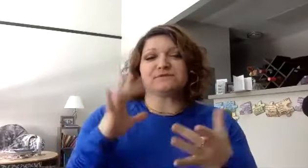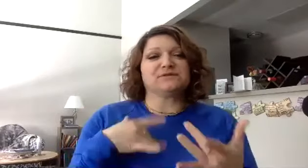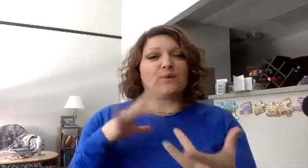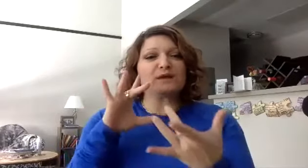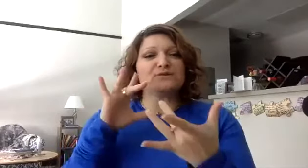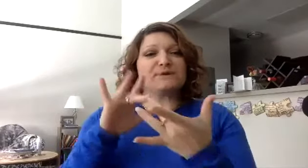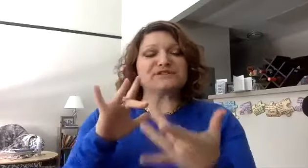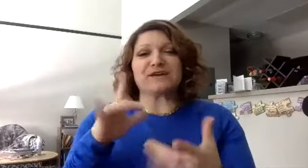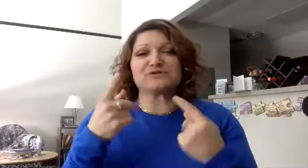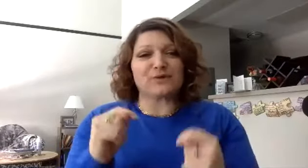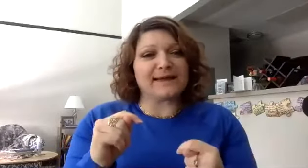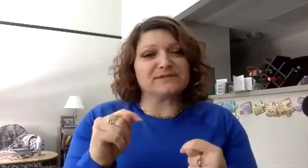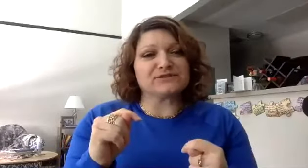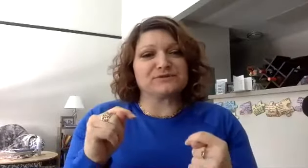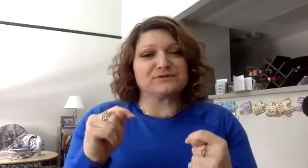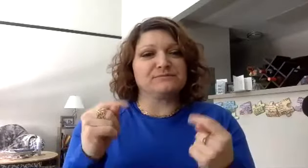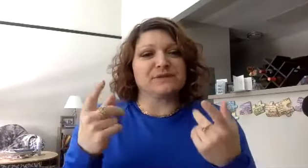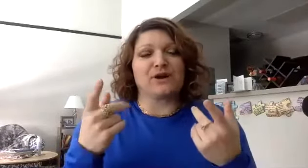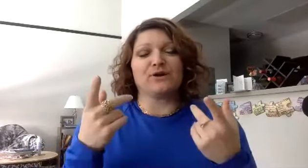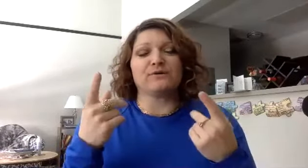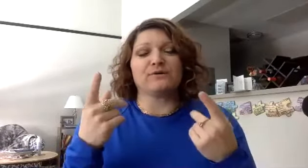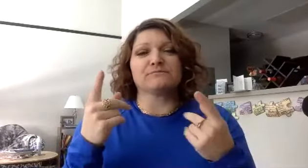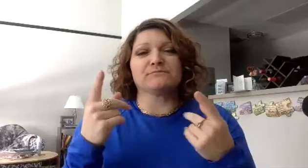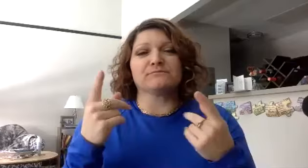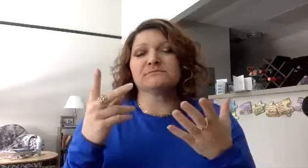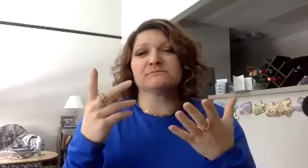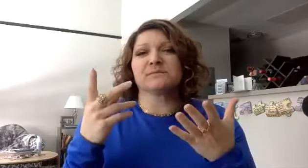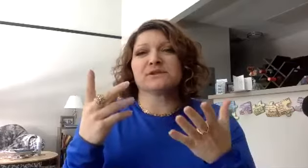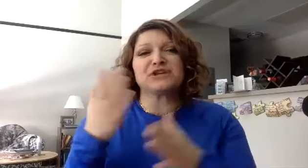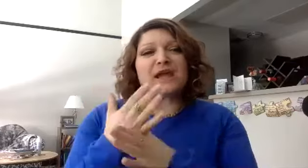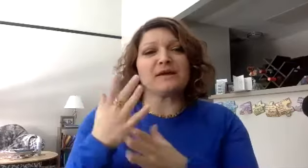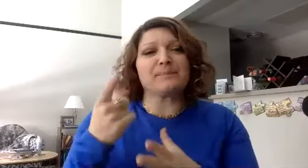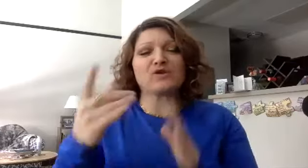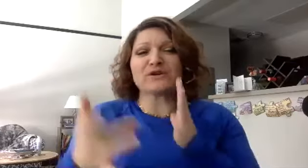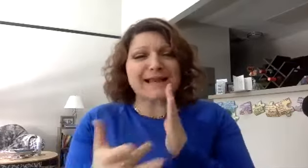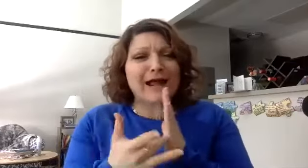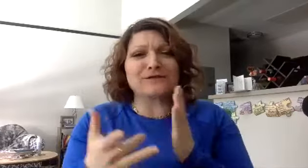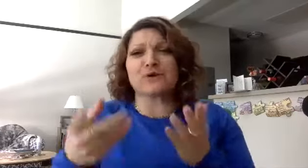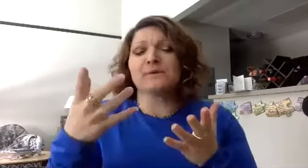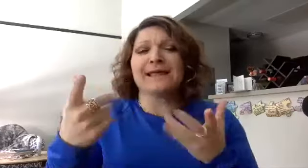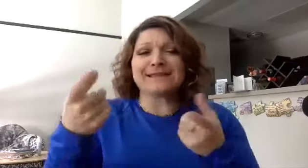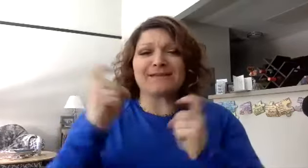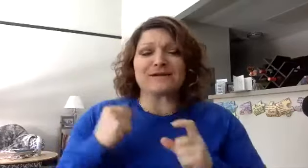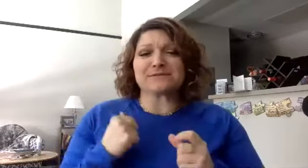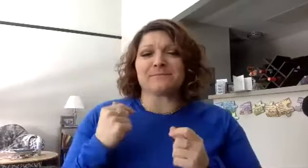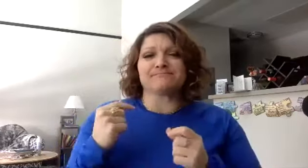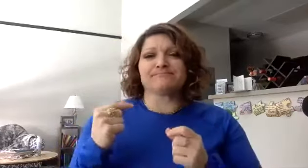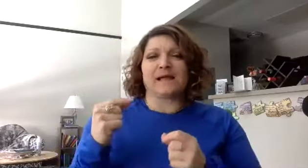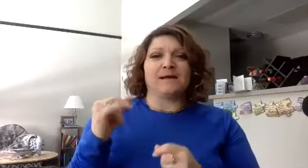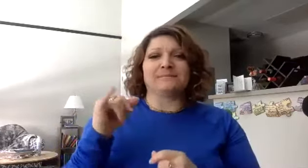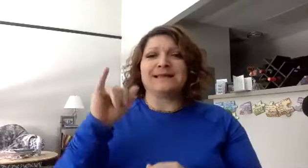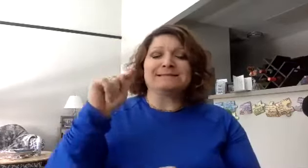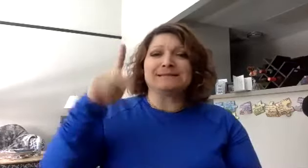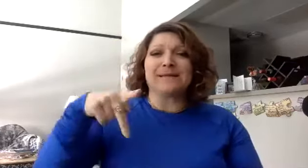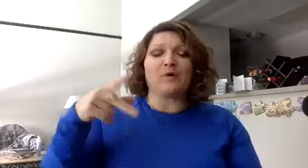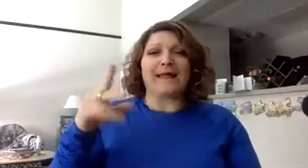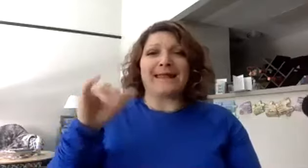i wanted to have to try to you know share about your technology and give us some um tips or an